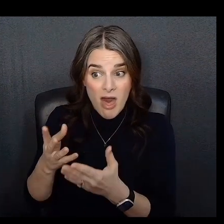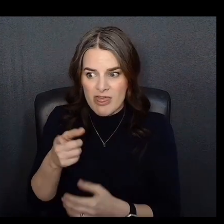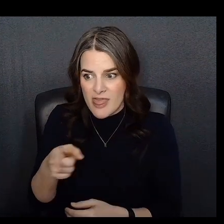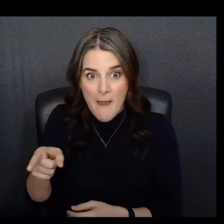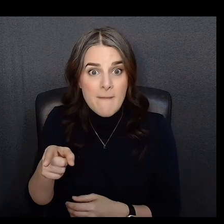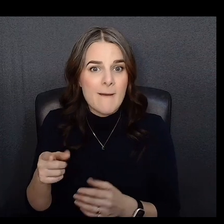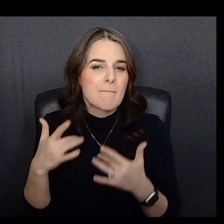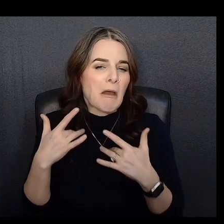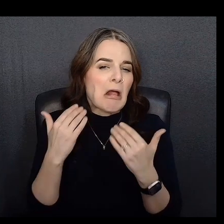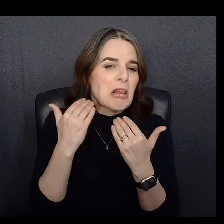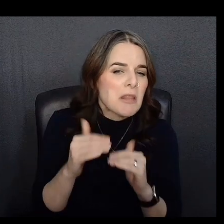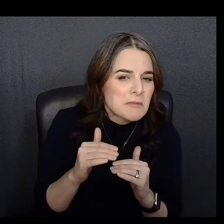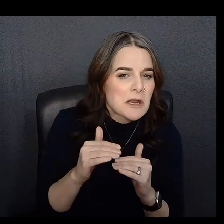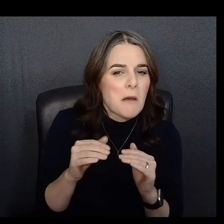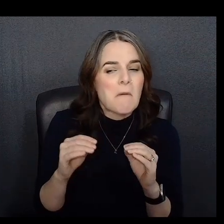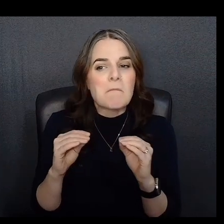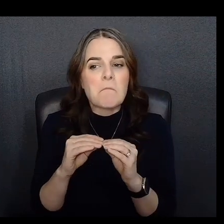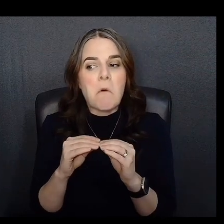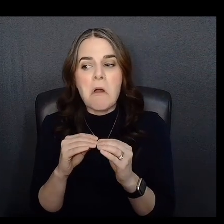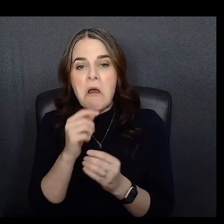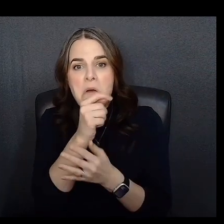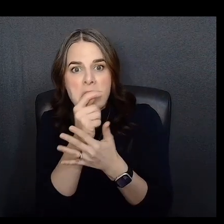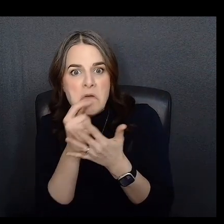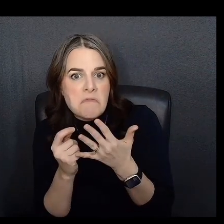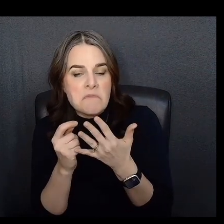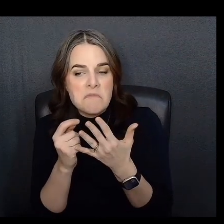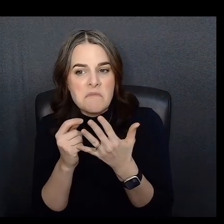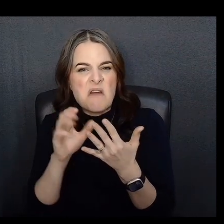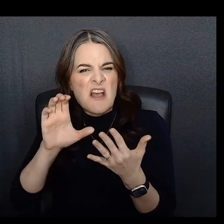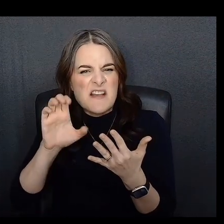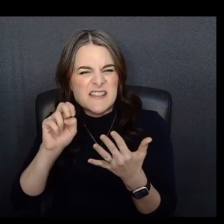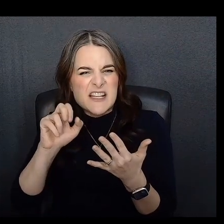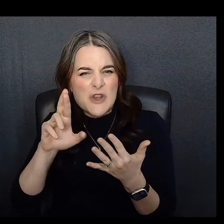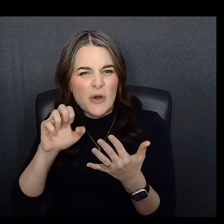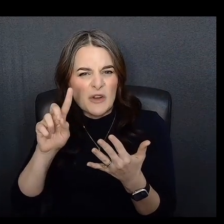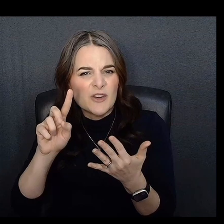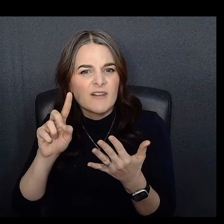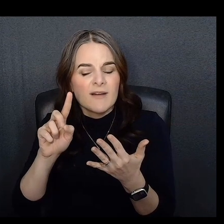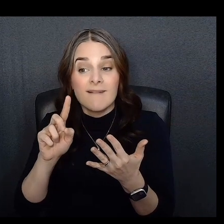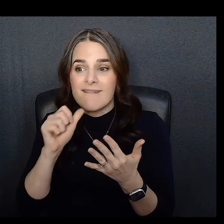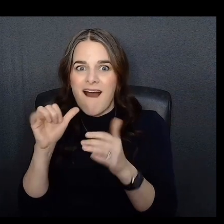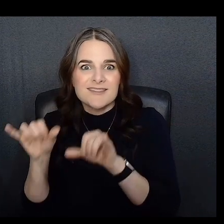it's censored, it's not necessarily the same that their peers without disabilities or who